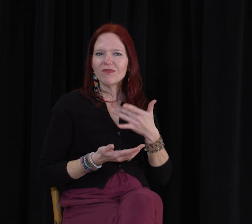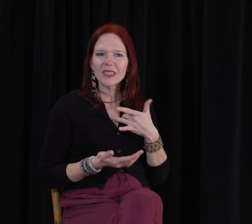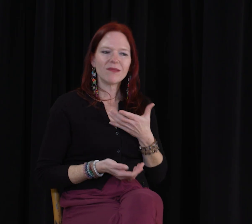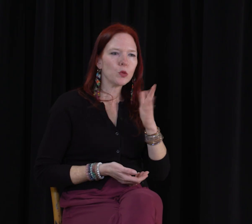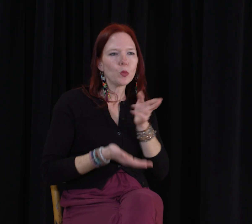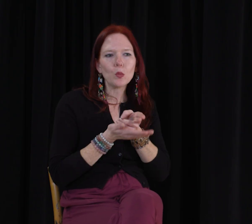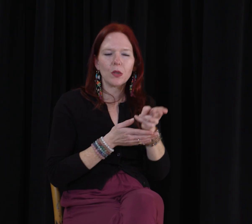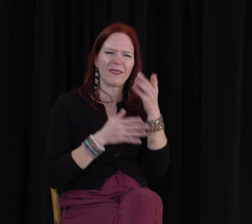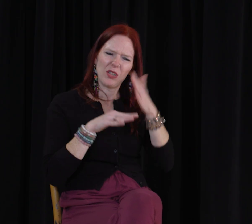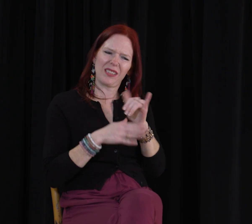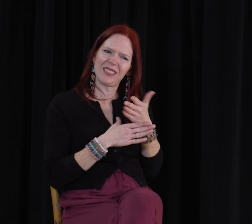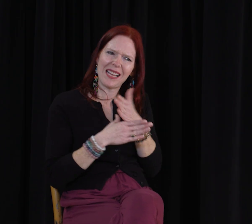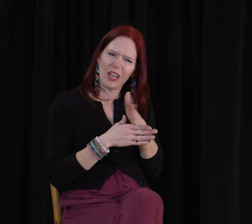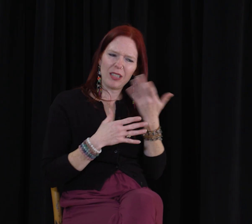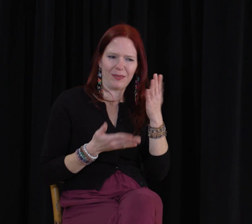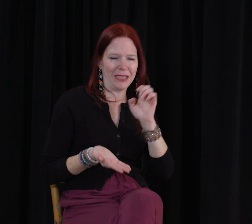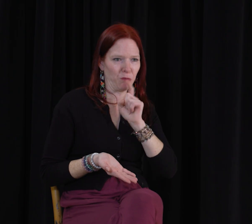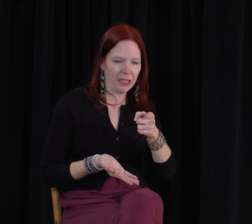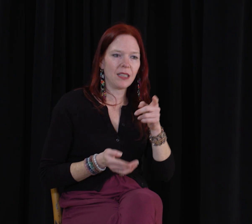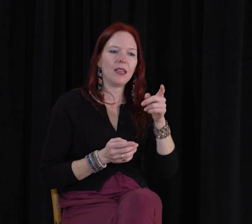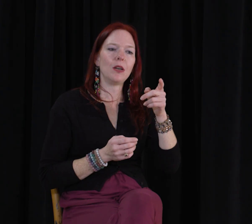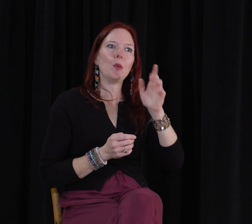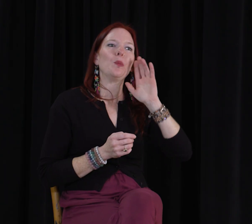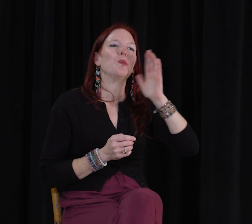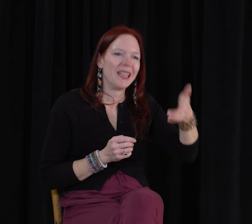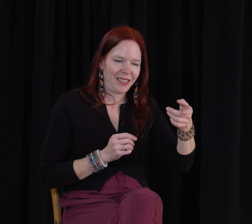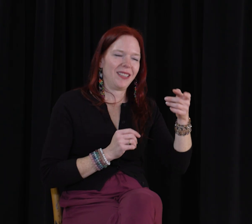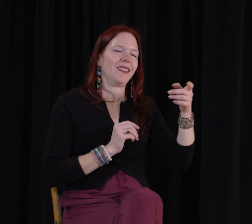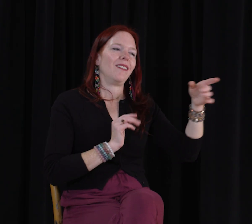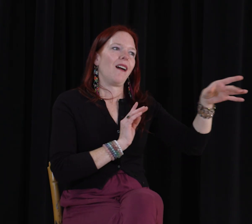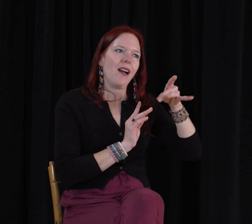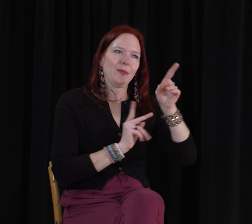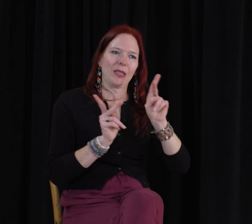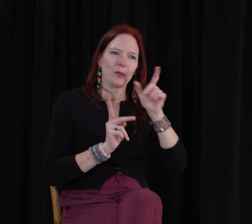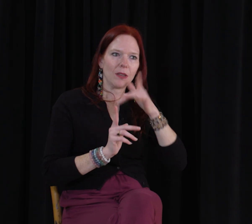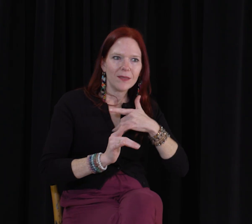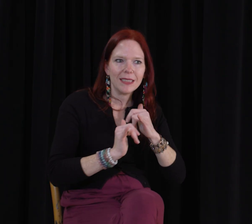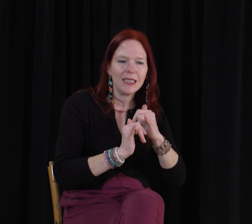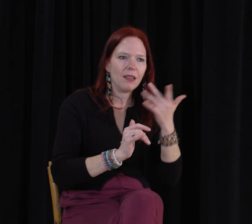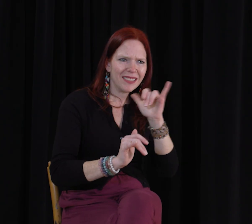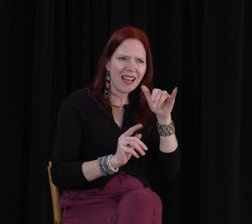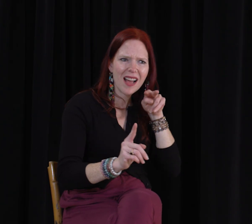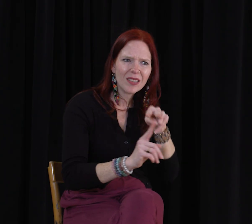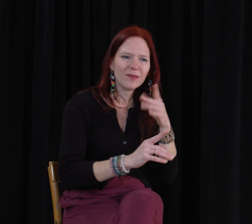sharing your truth, on being real, and you will attract people who feel the same way, who understand your perspective.